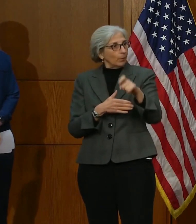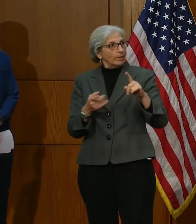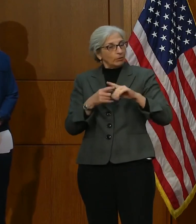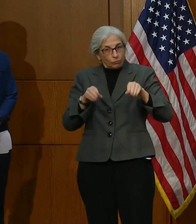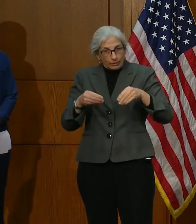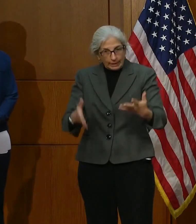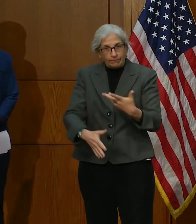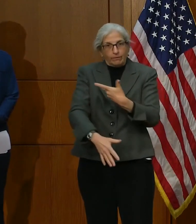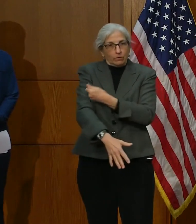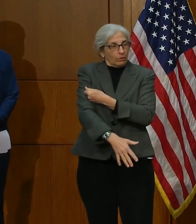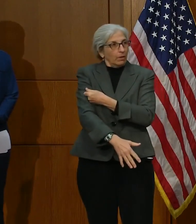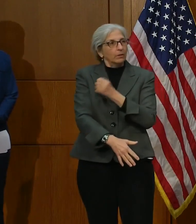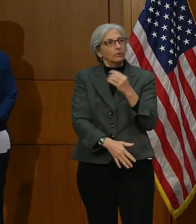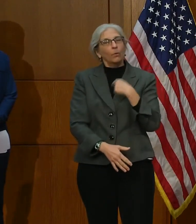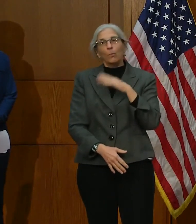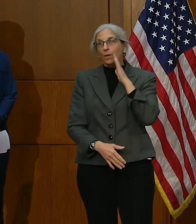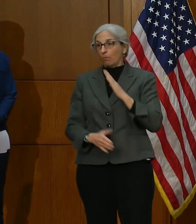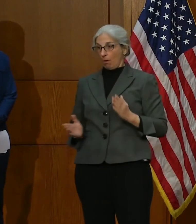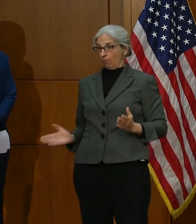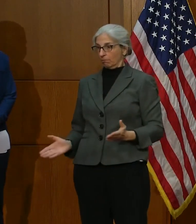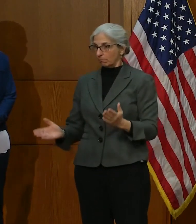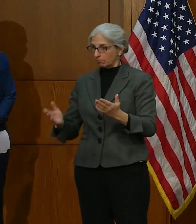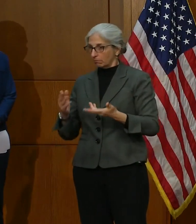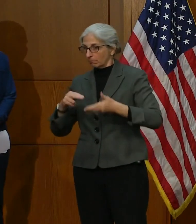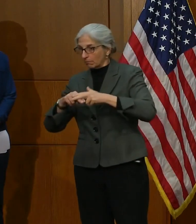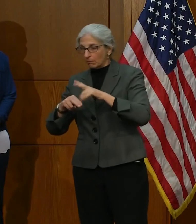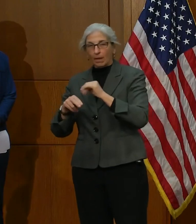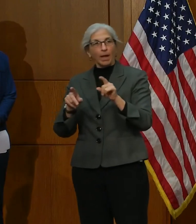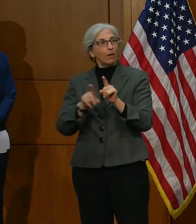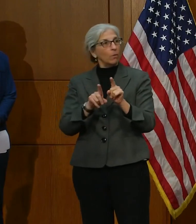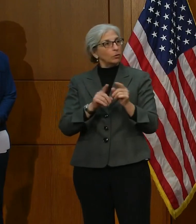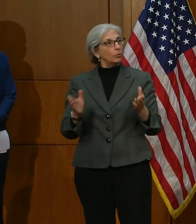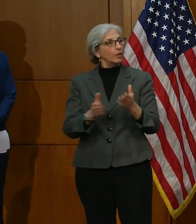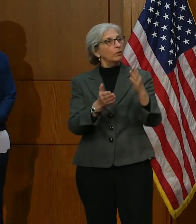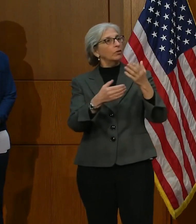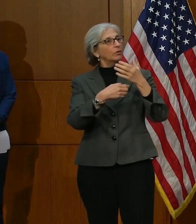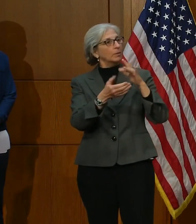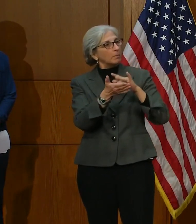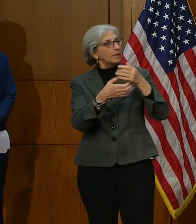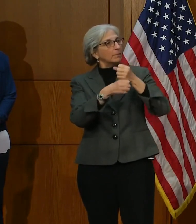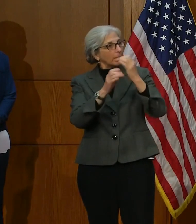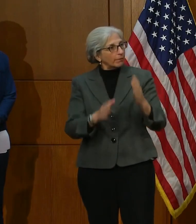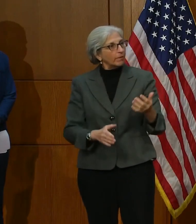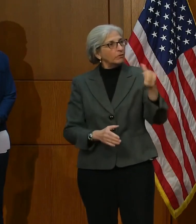THAT NEEDLES AND SYRINGES, THE THINGS THAT WE NEED TO BE ABLE TO GIVE THOSE SO WE'RE GOING TO